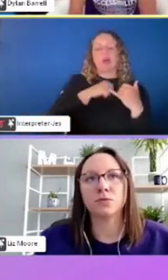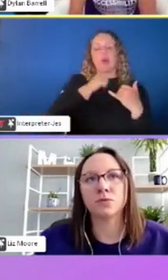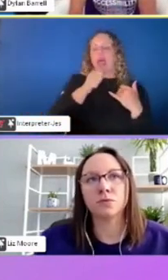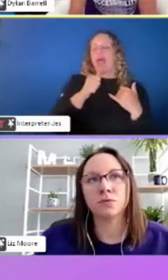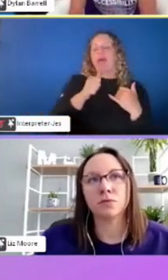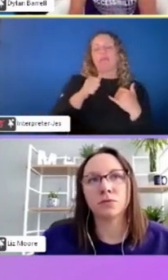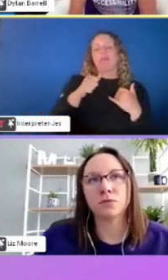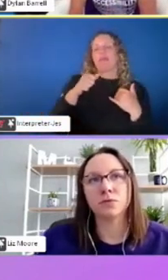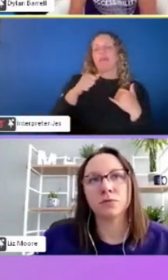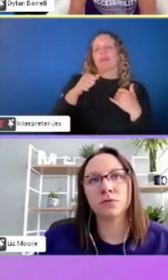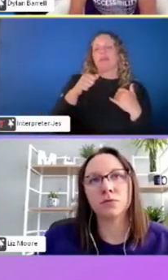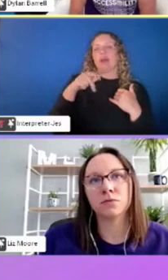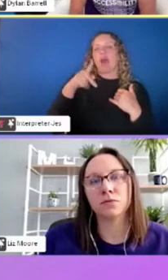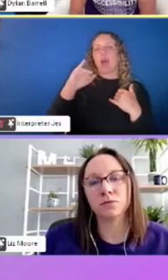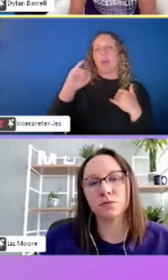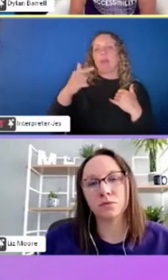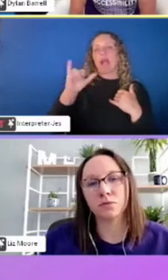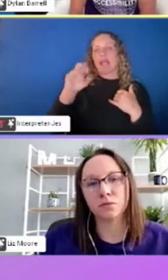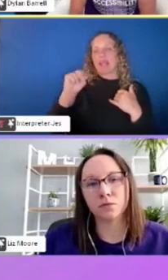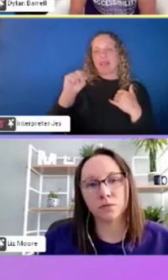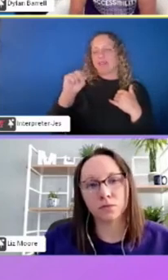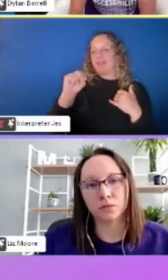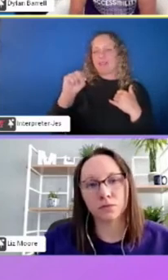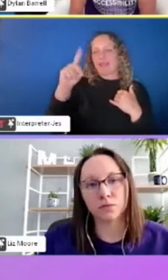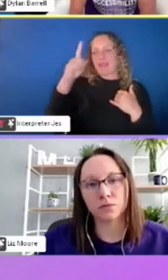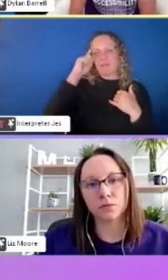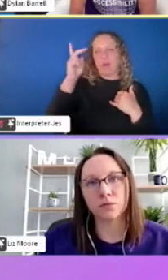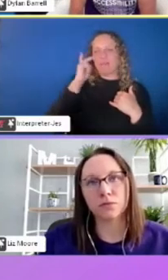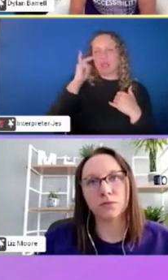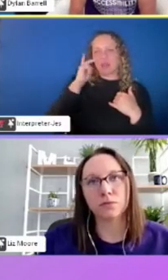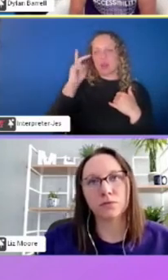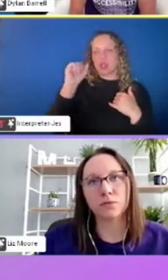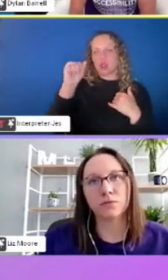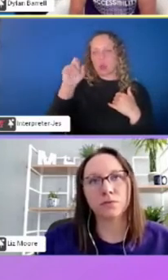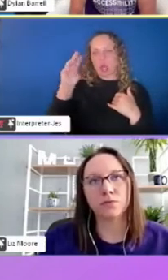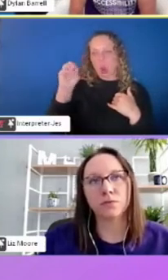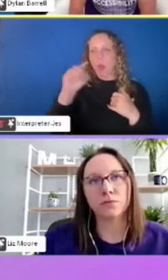but if you get hold of our pre-commit hook and our API,